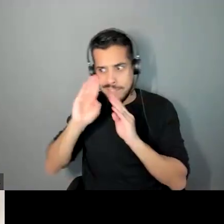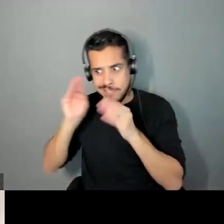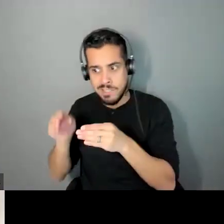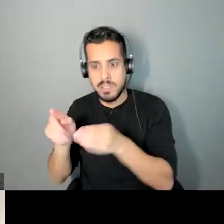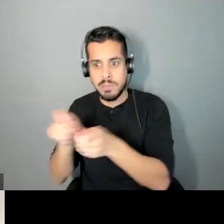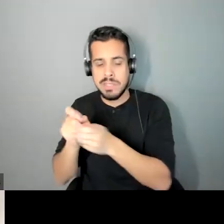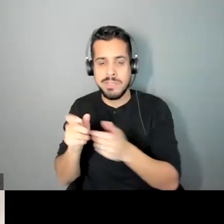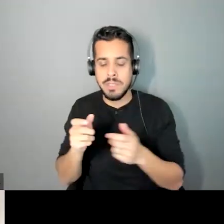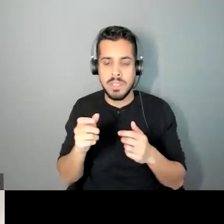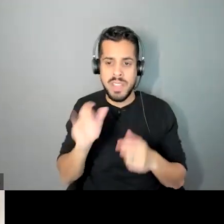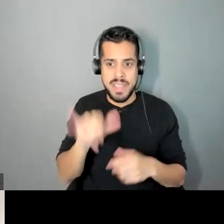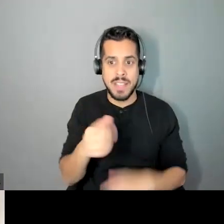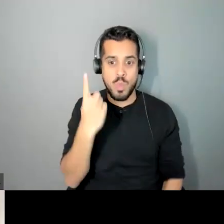one of the more surprising things for me.